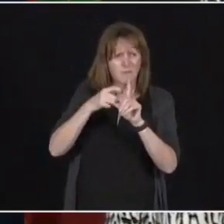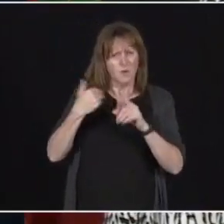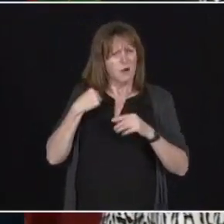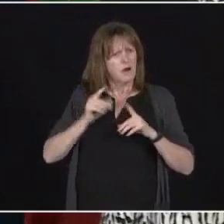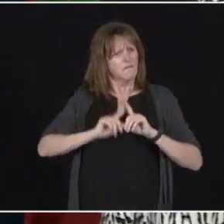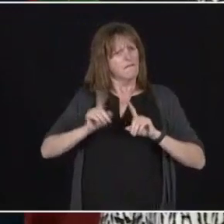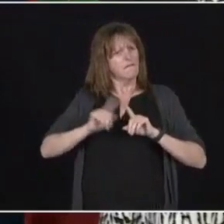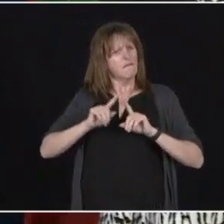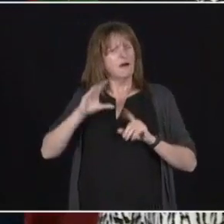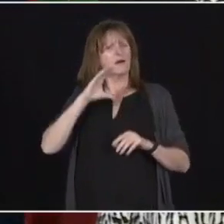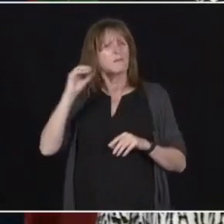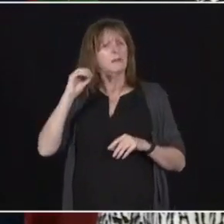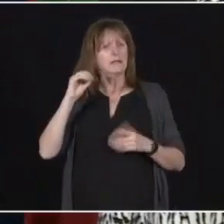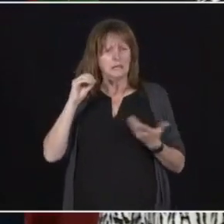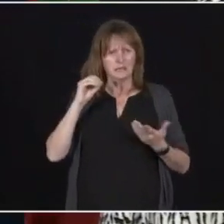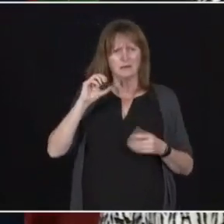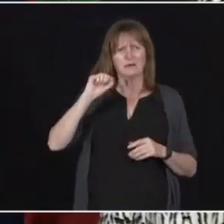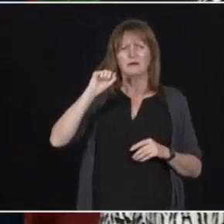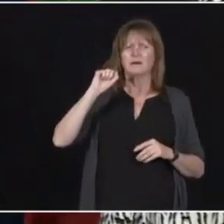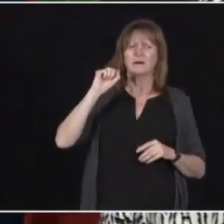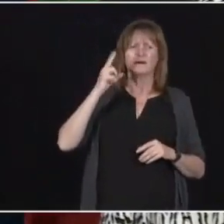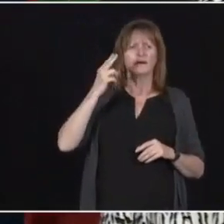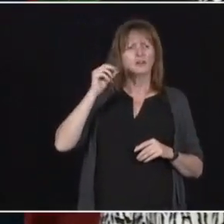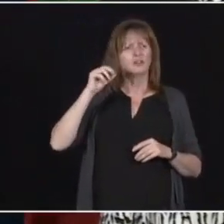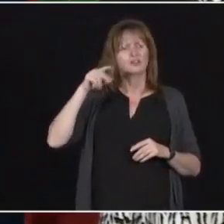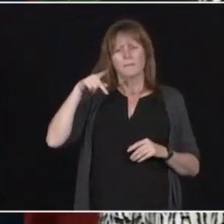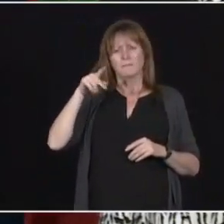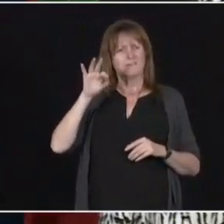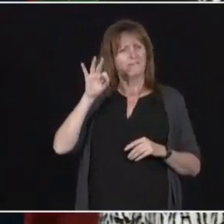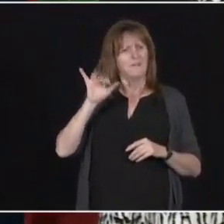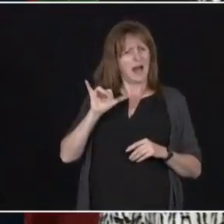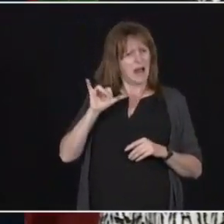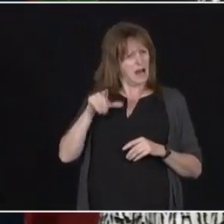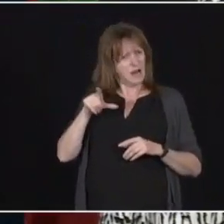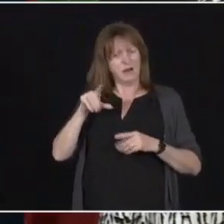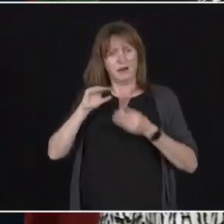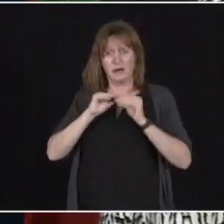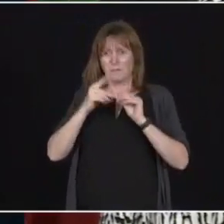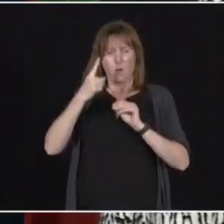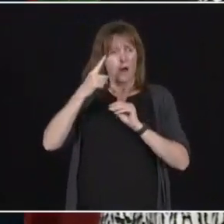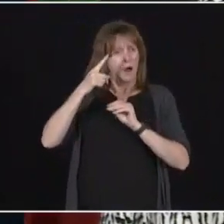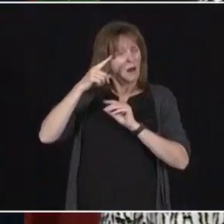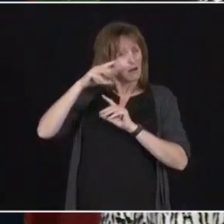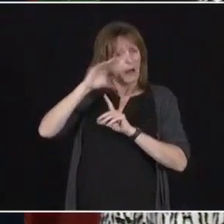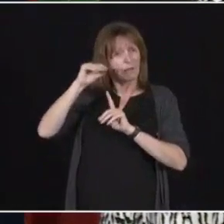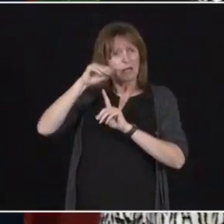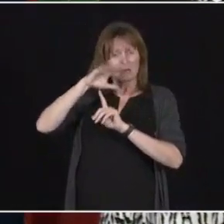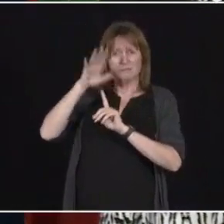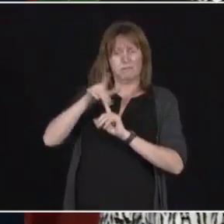company now, some of the brightest people, as far as I'm